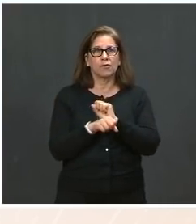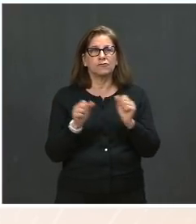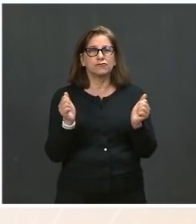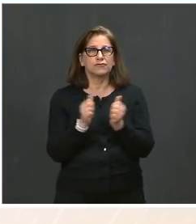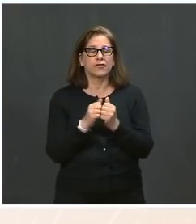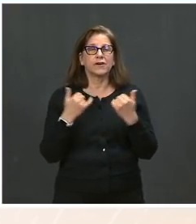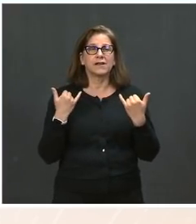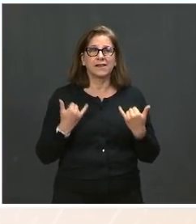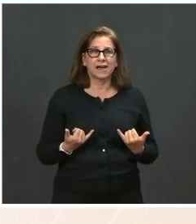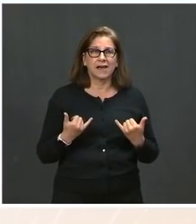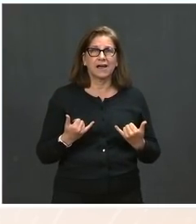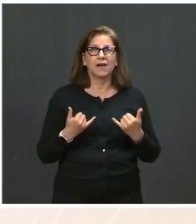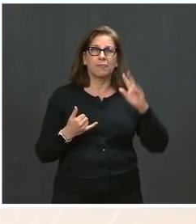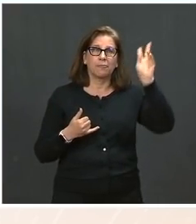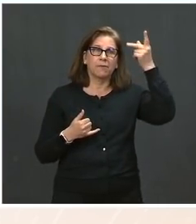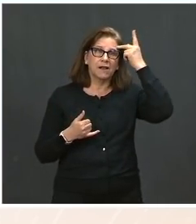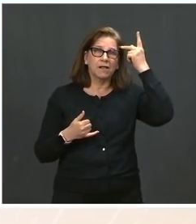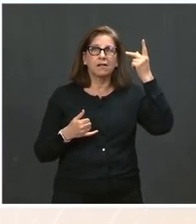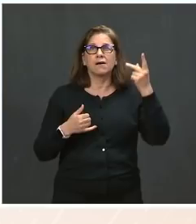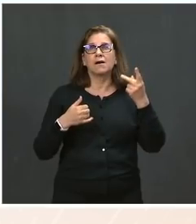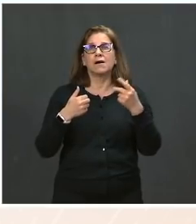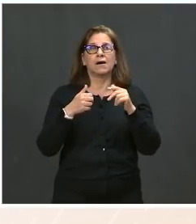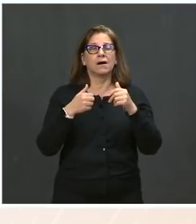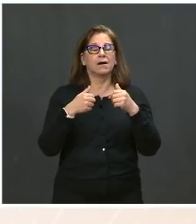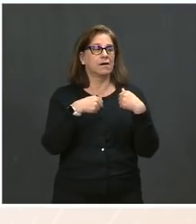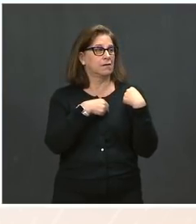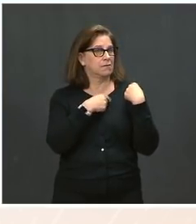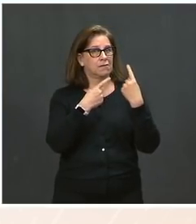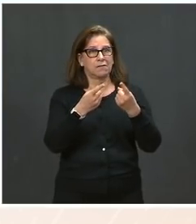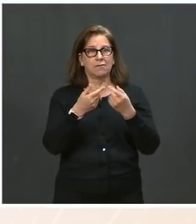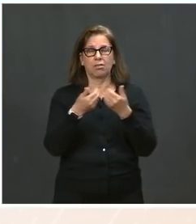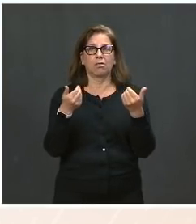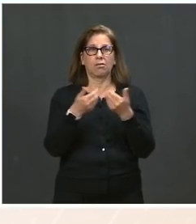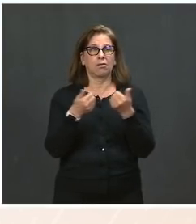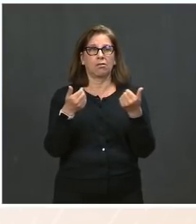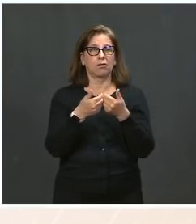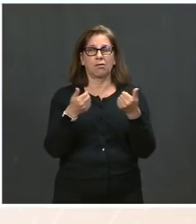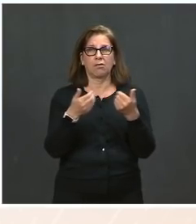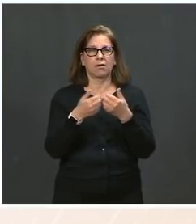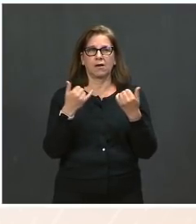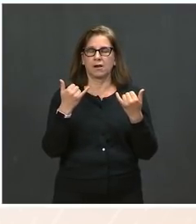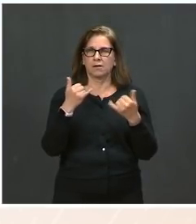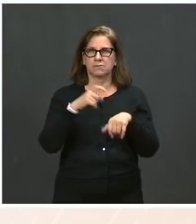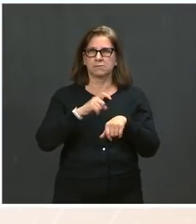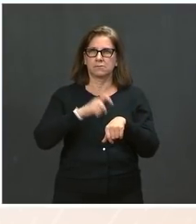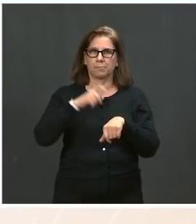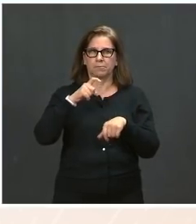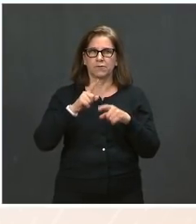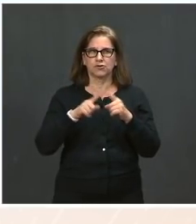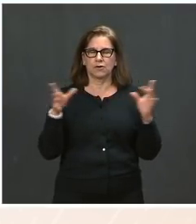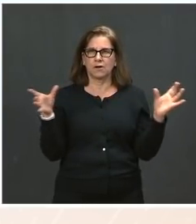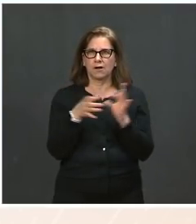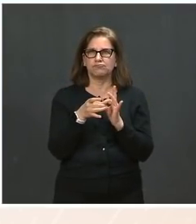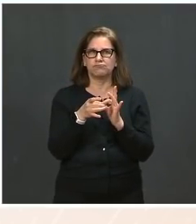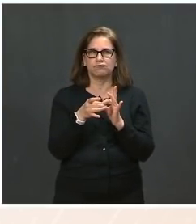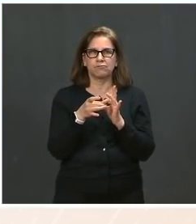and to usher a new era of bipartisanship where we can find common ground on the major policy debates facing our nation.